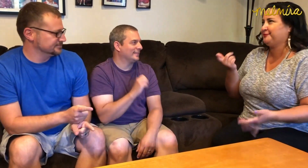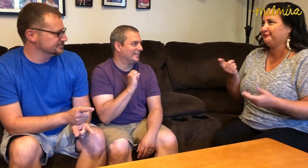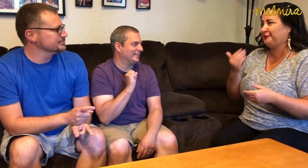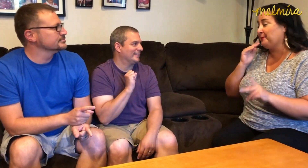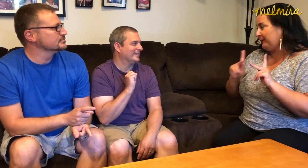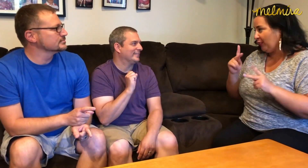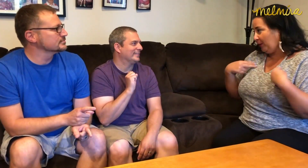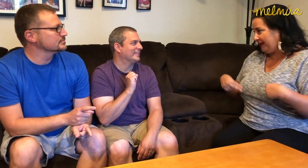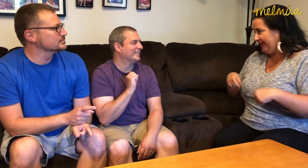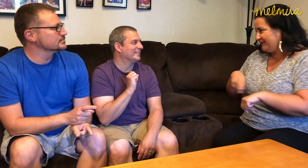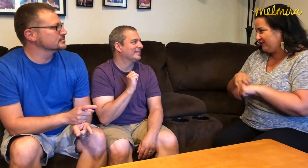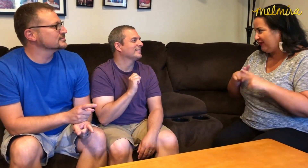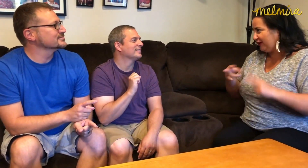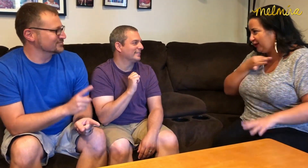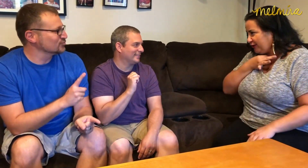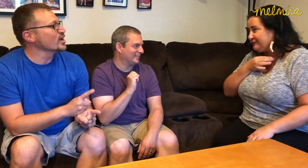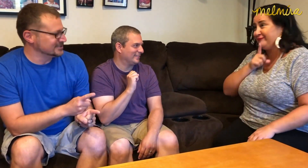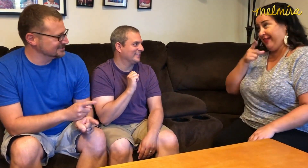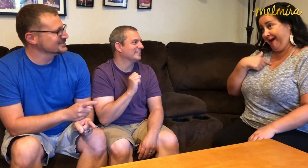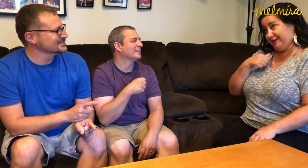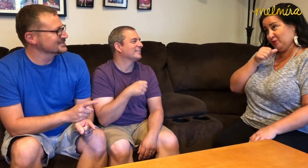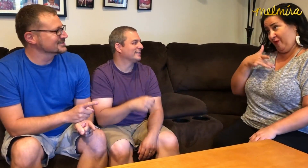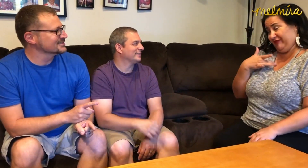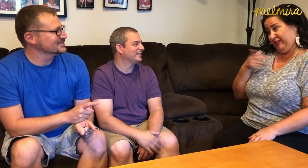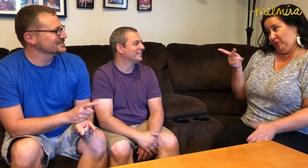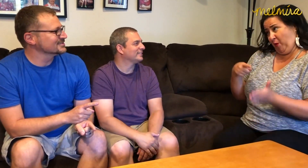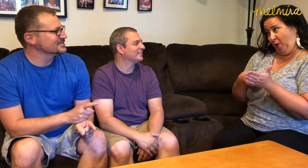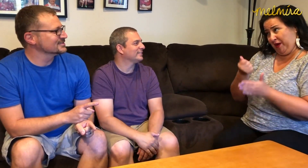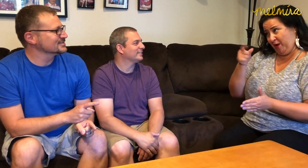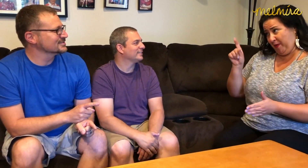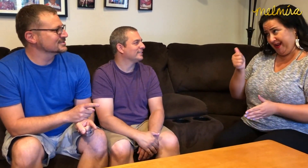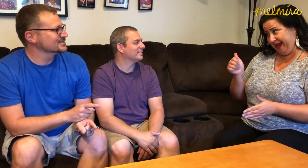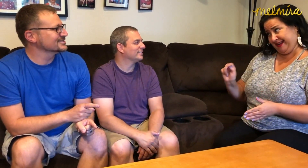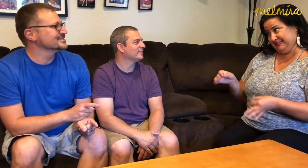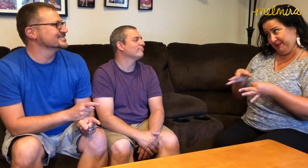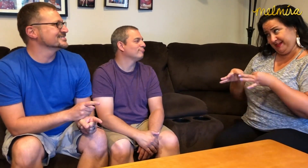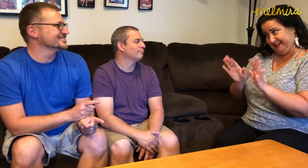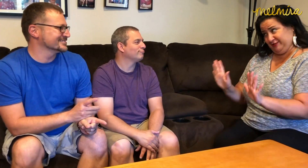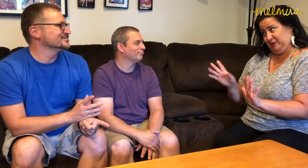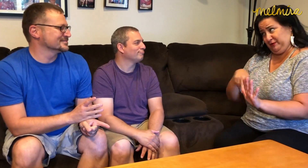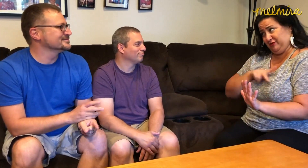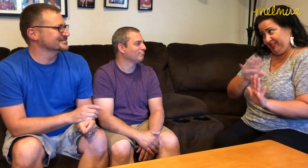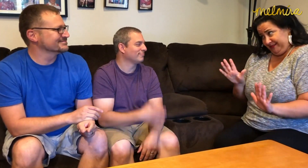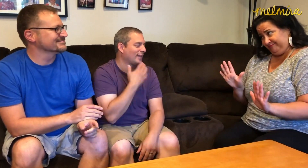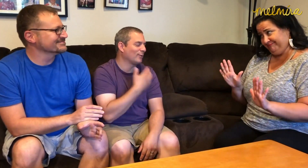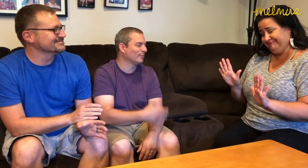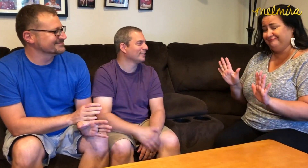You know, it's human nature to be curious. Really, I personally don't feel like you owe anyone any explanation. Thanks.